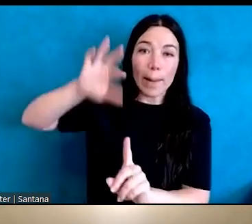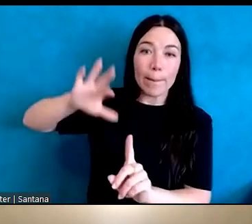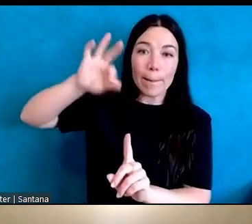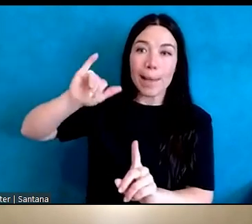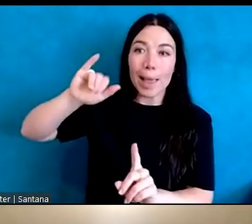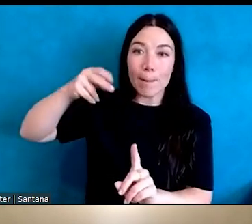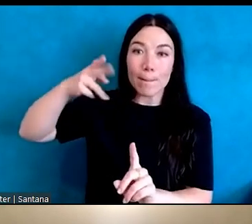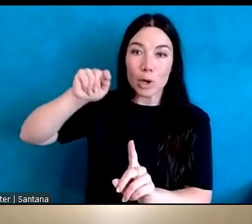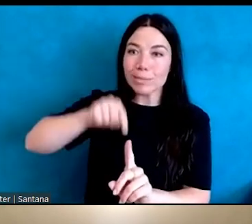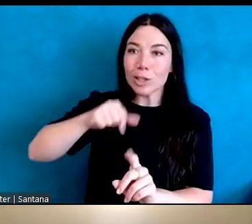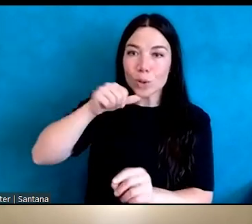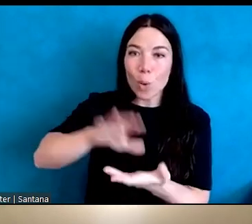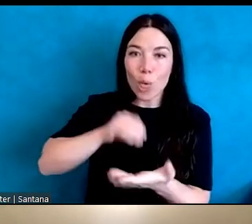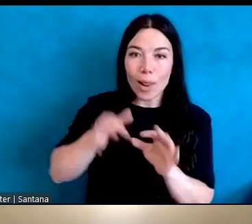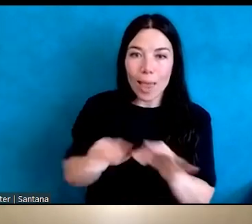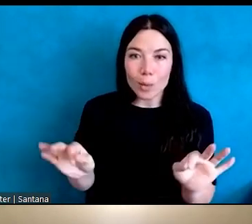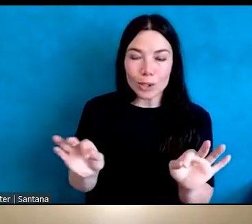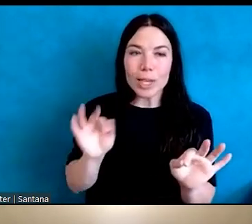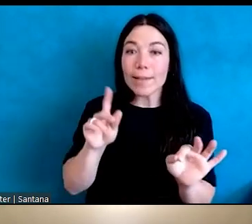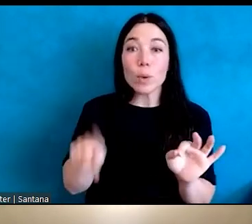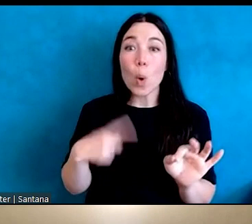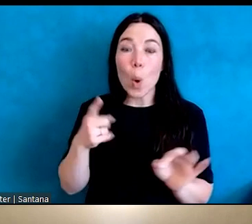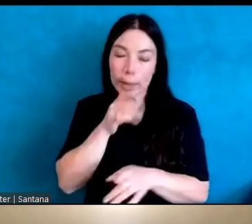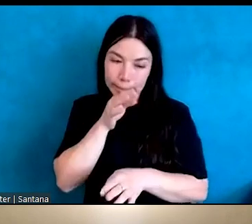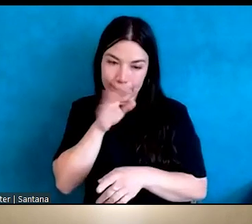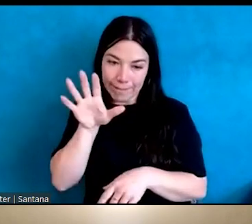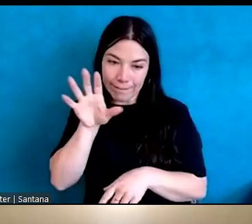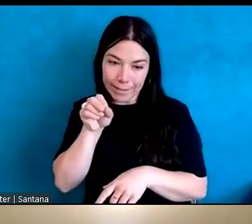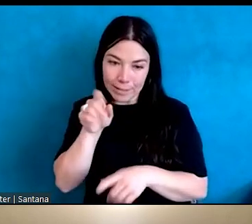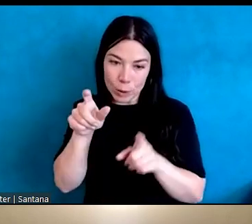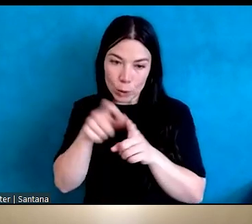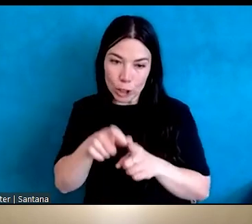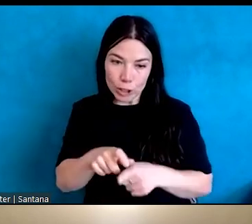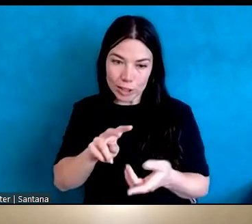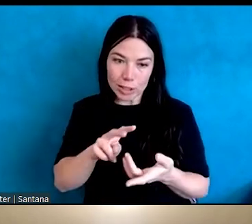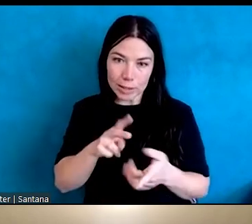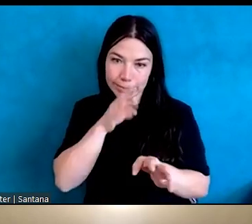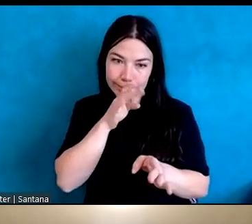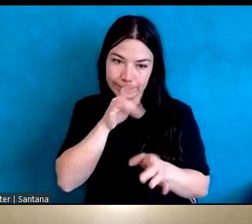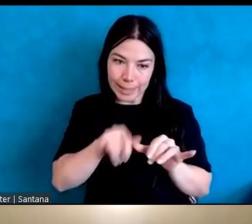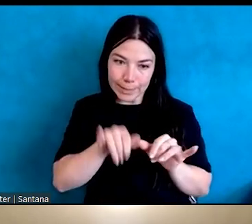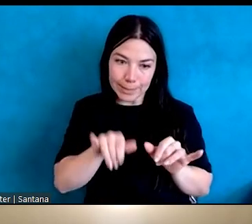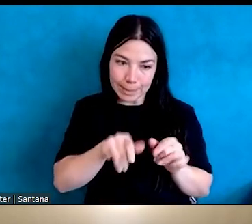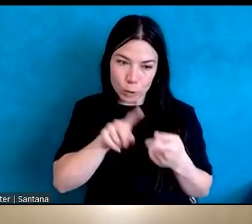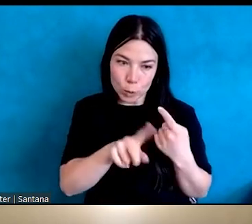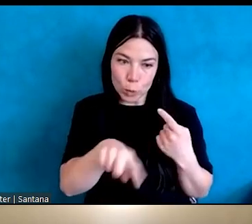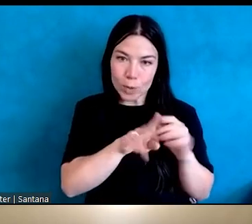If you, for instance, only spoke 50 words to a child, they would only learn 50 or fewer words. But of course, language isn't that simple, thank goodness.